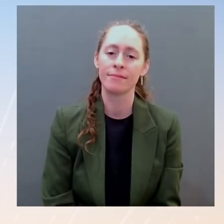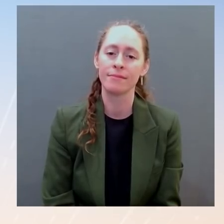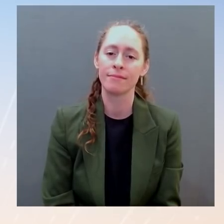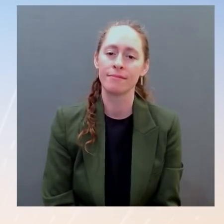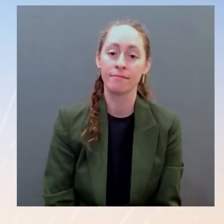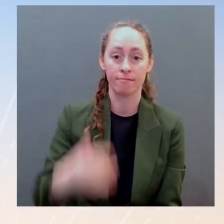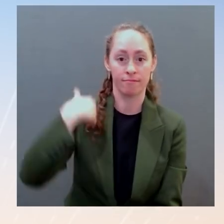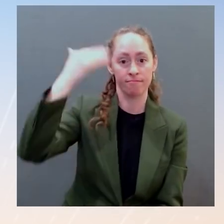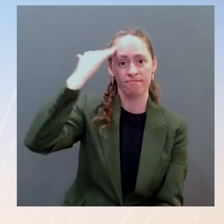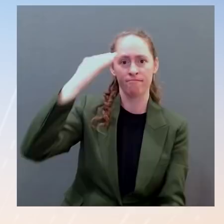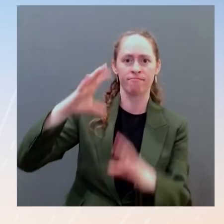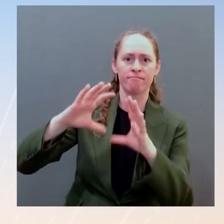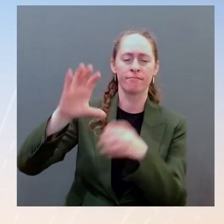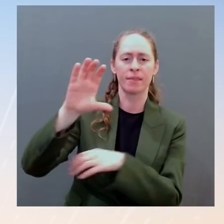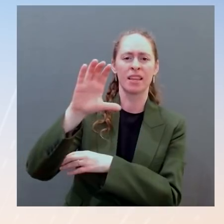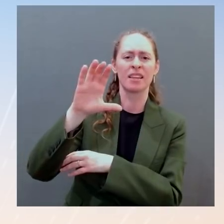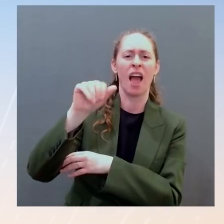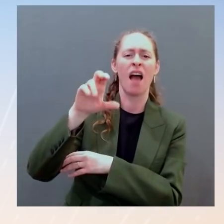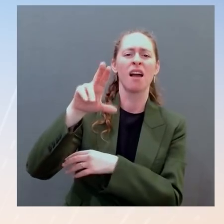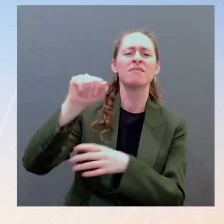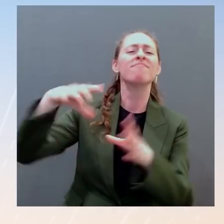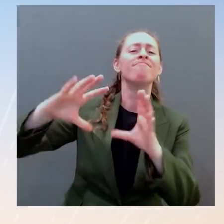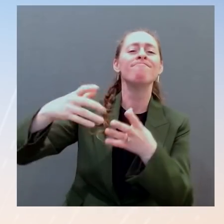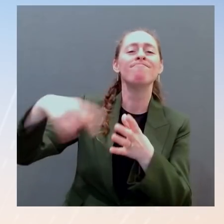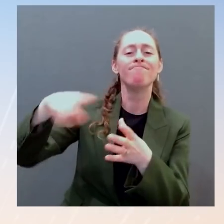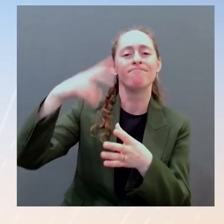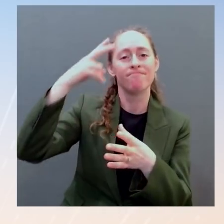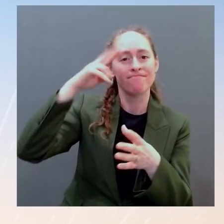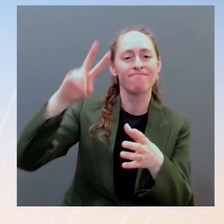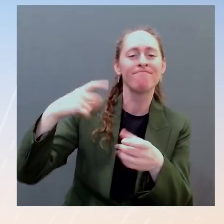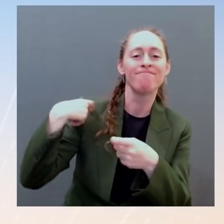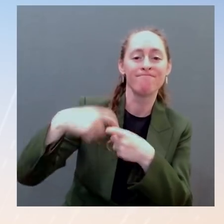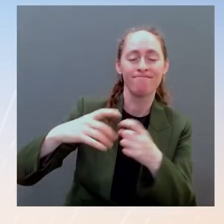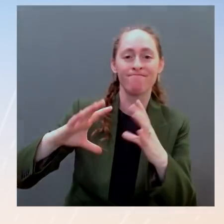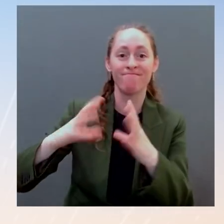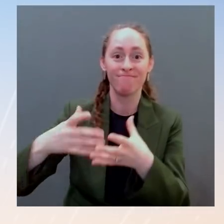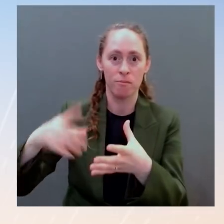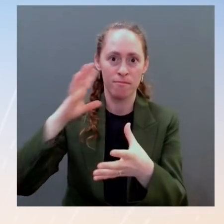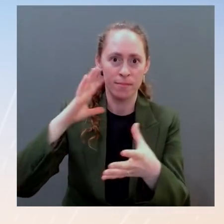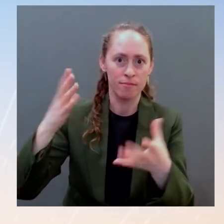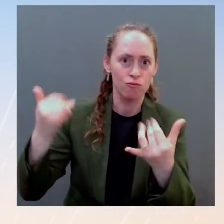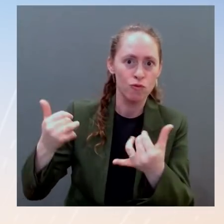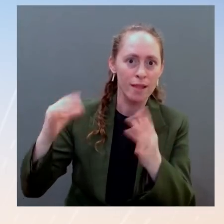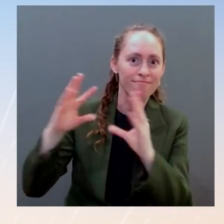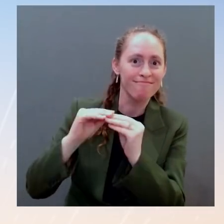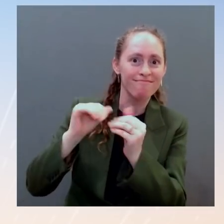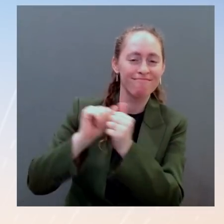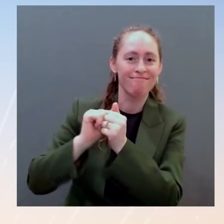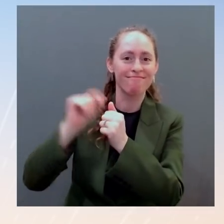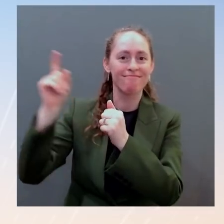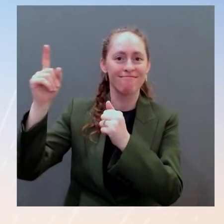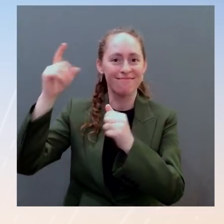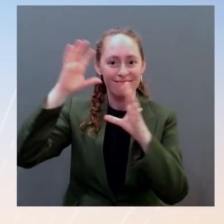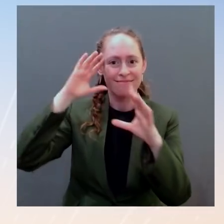And I don't know how much you can reveal about that meeting that is taking place this afternoon. Ms. Psaki: So I don't have a readout of the meeting at this point in time.